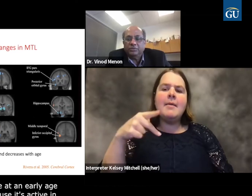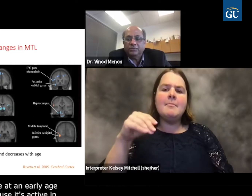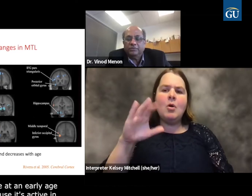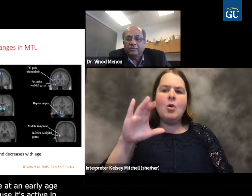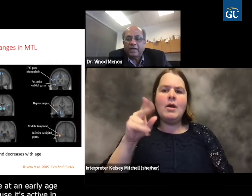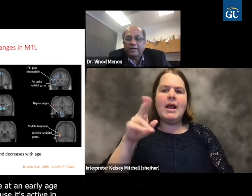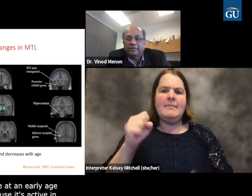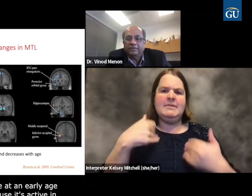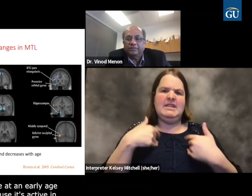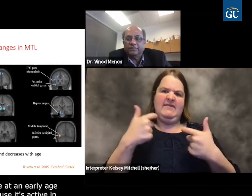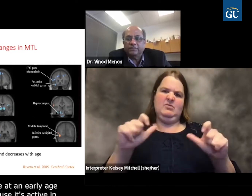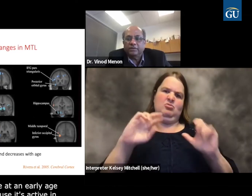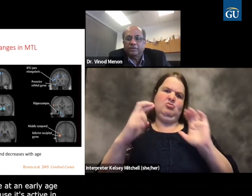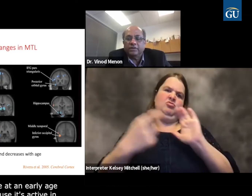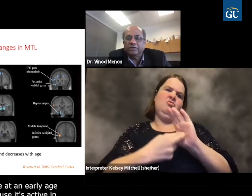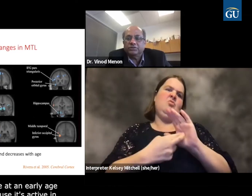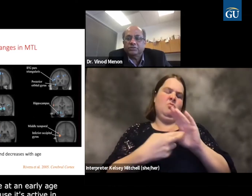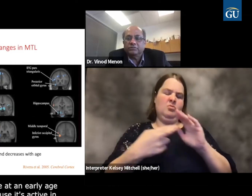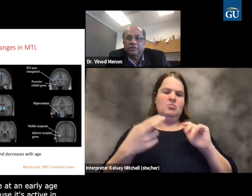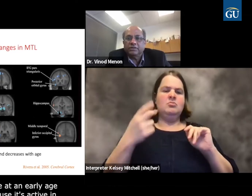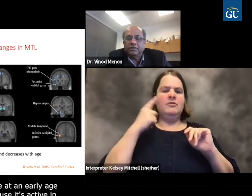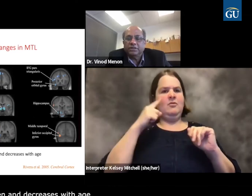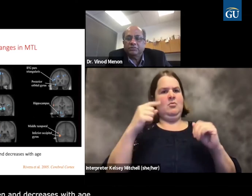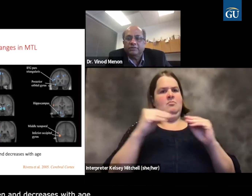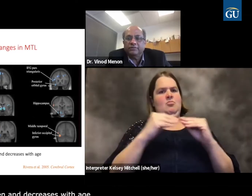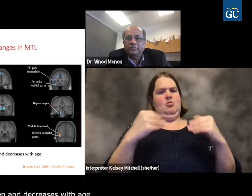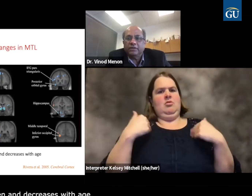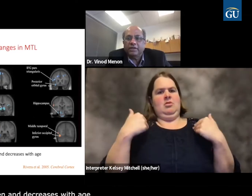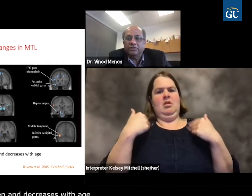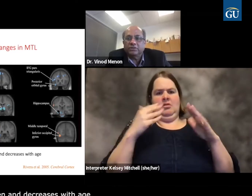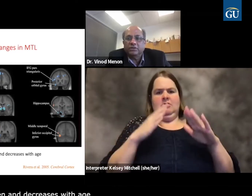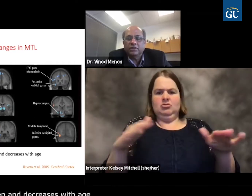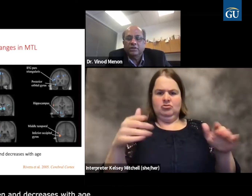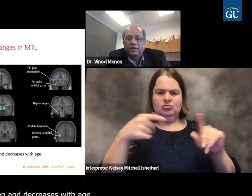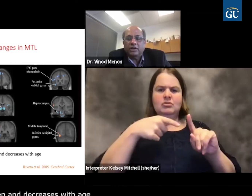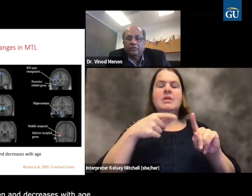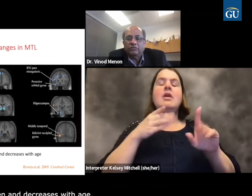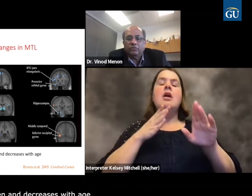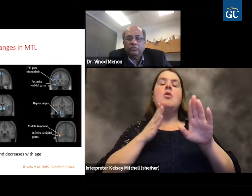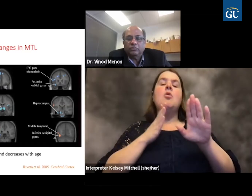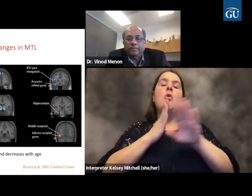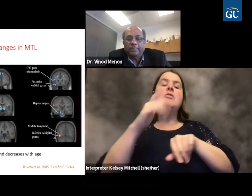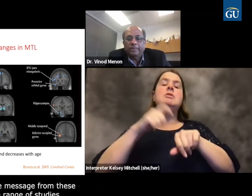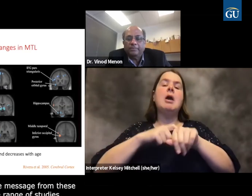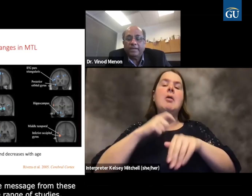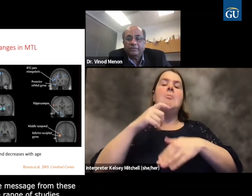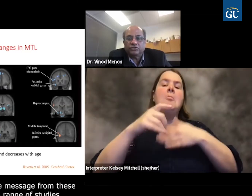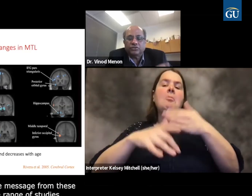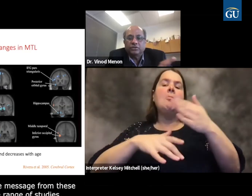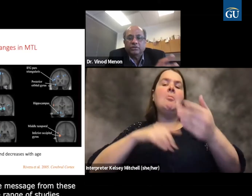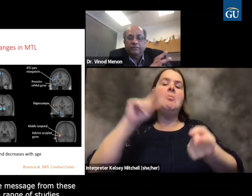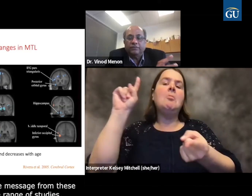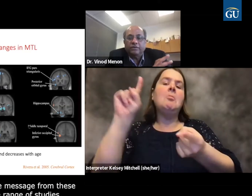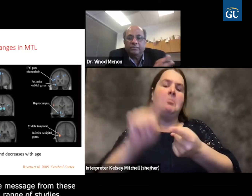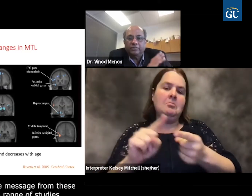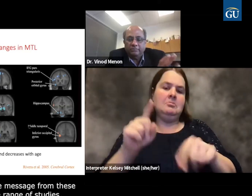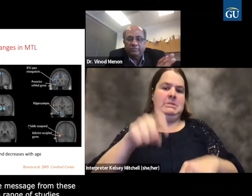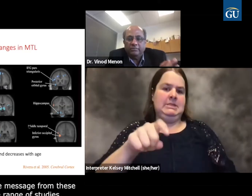at an early age because it's active in younger children and then decreases with age